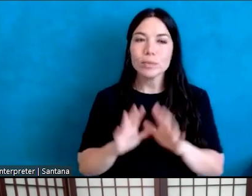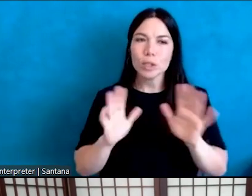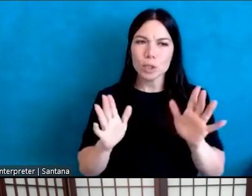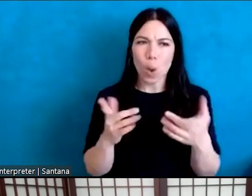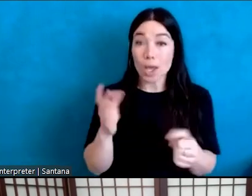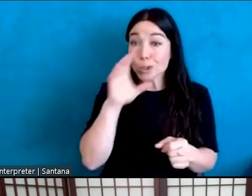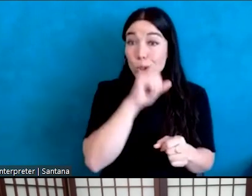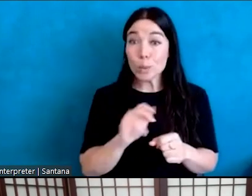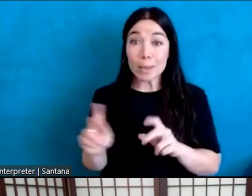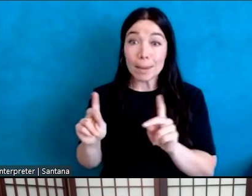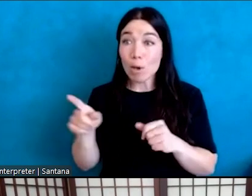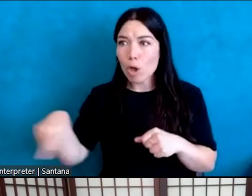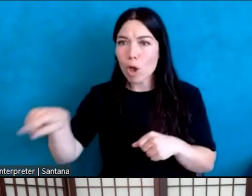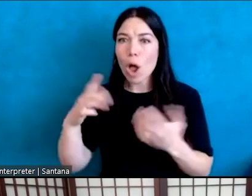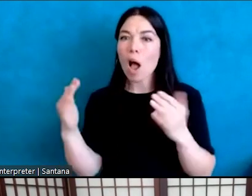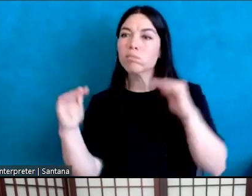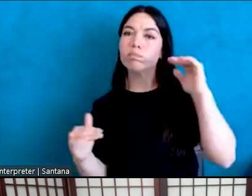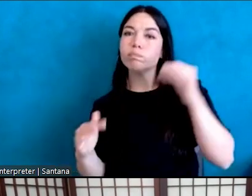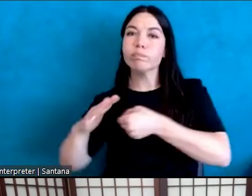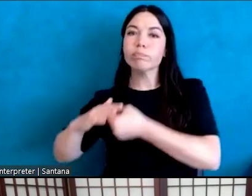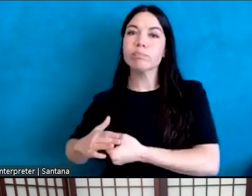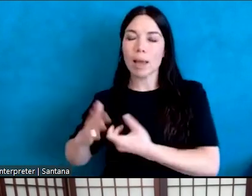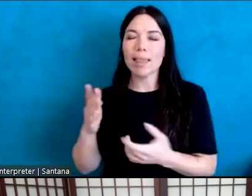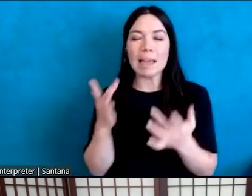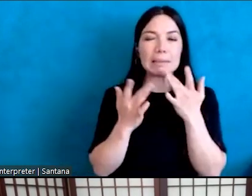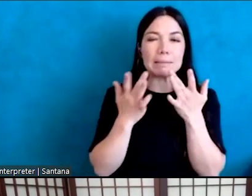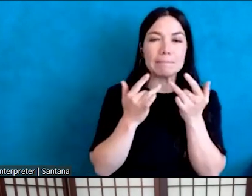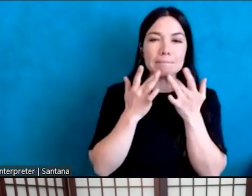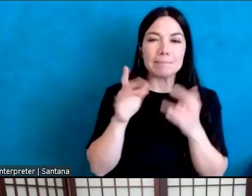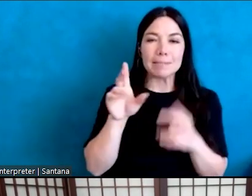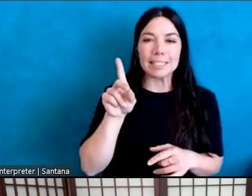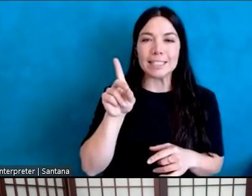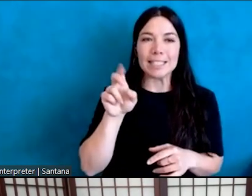deficit theories, if you will; establishing an imagined "pure"